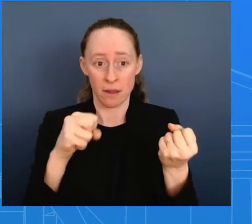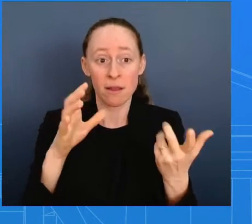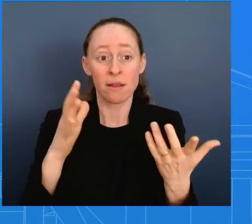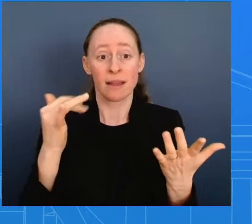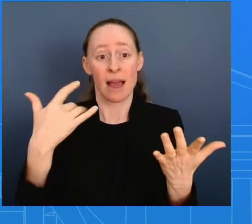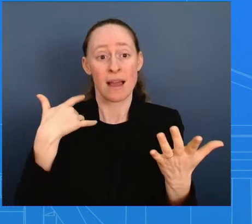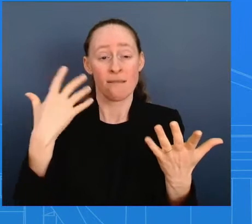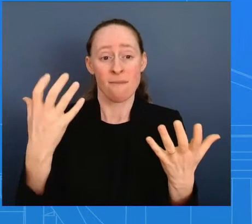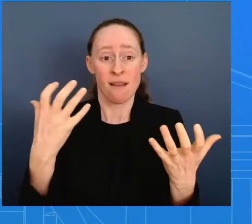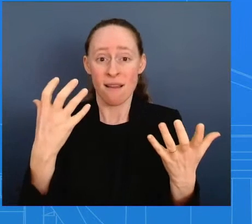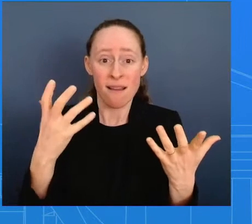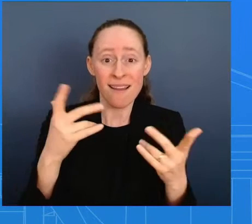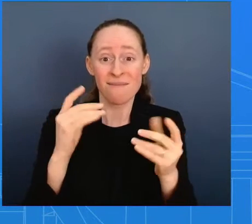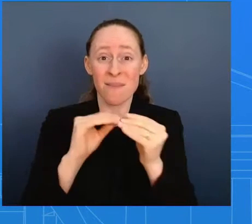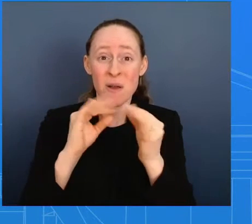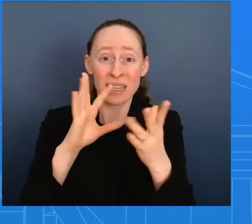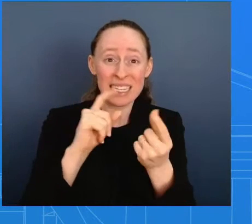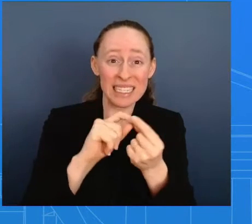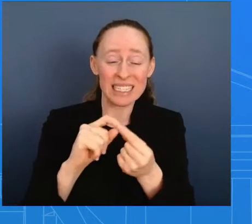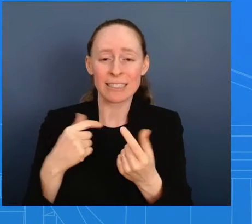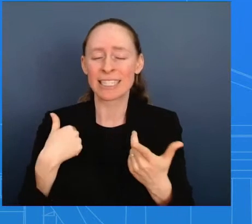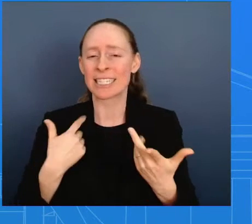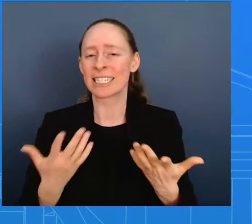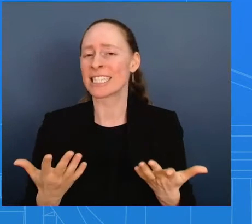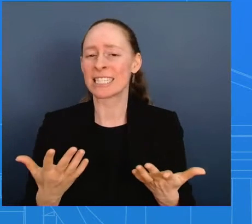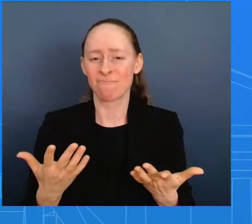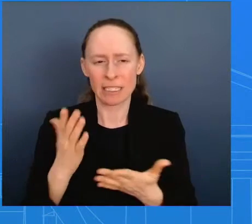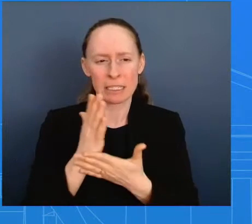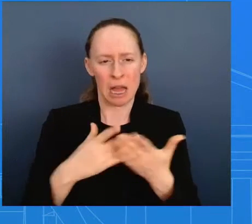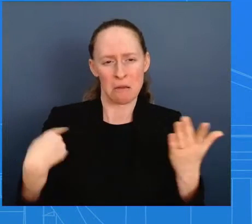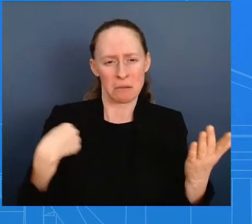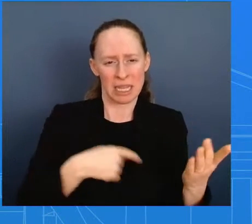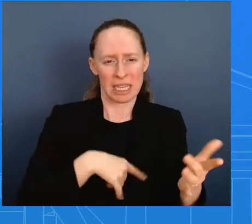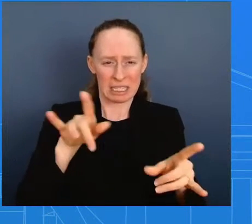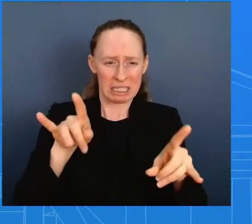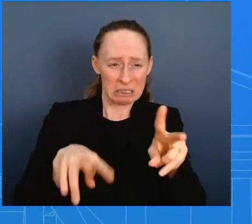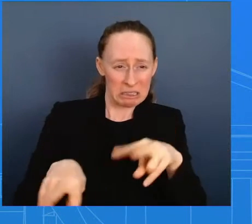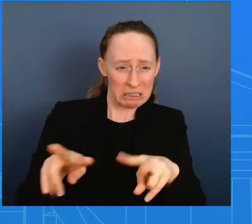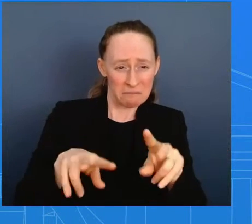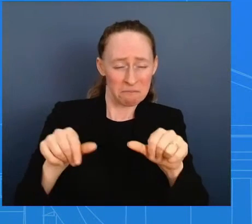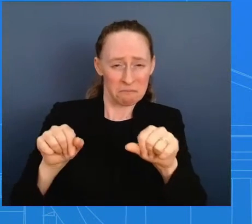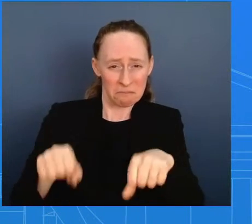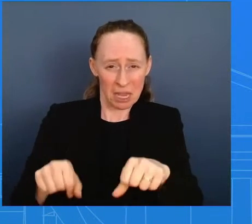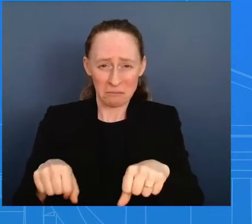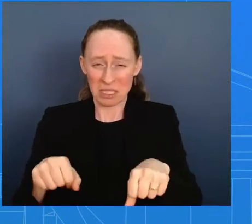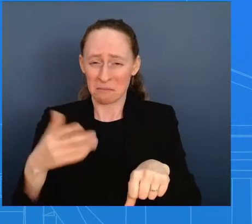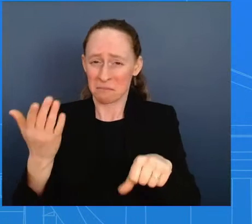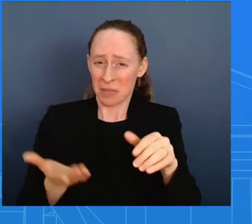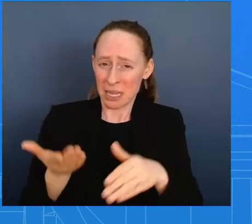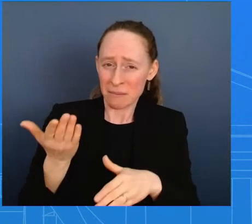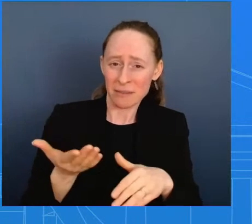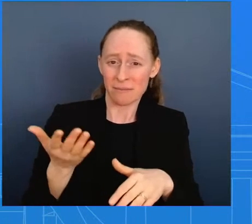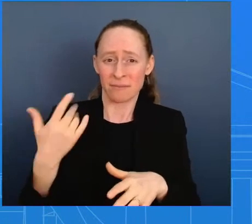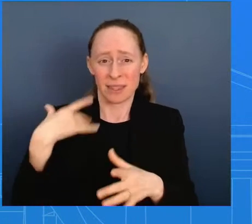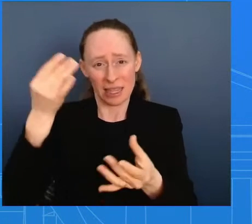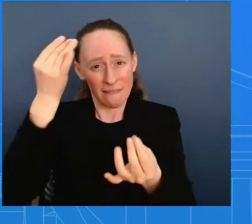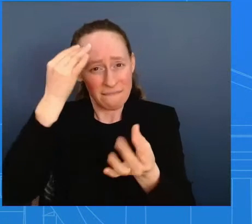We have our analysis, our assessments. Some of that is driven by intelligence, so I have to be cautious in sharing them. But I -- to look you in the eye and say,